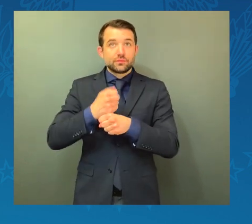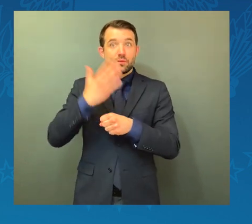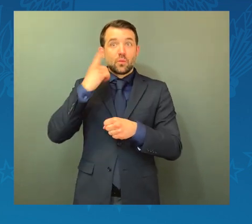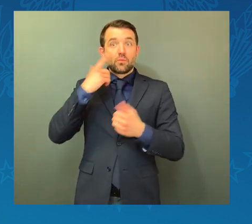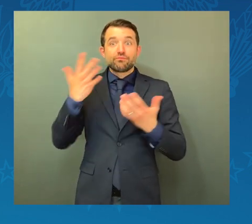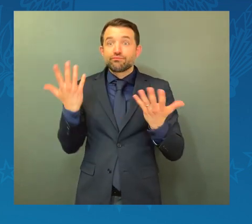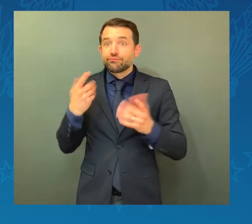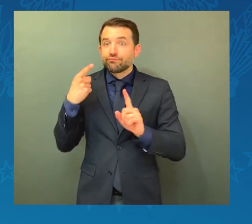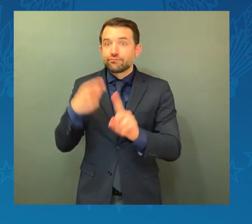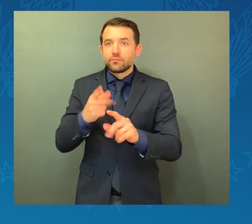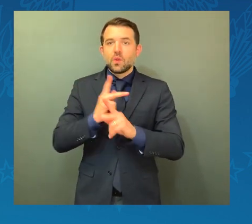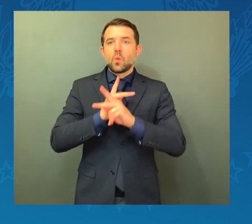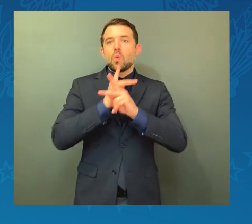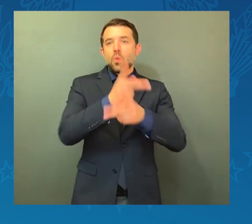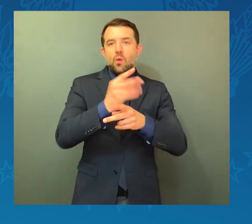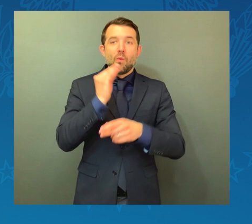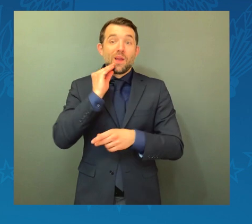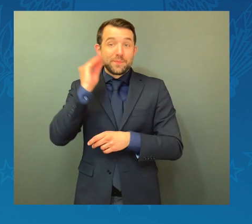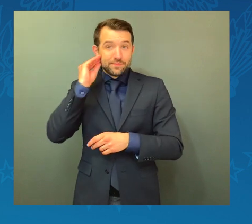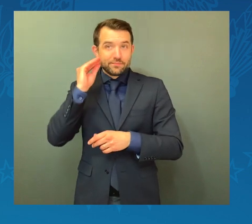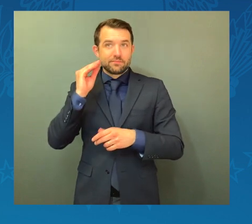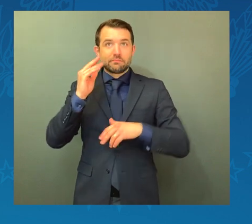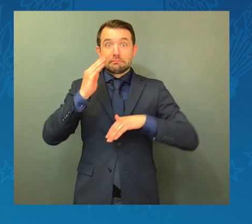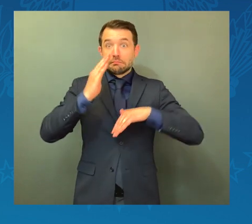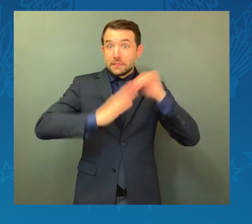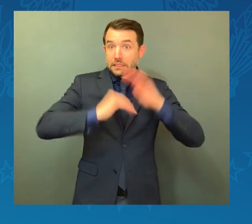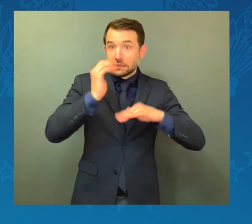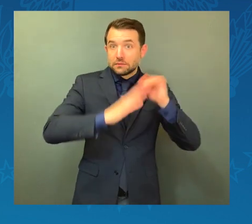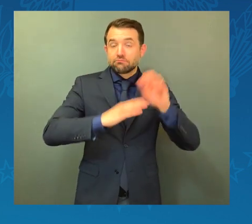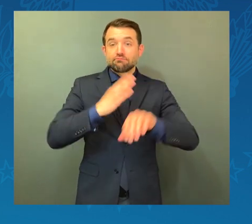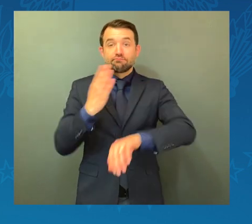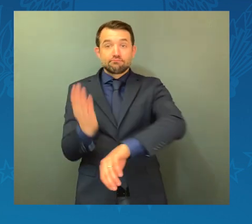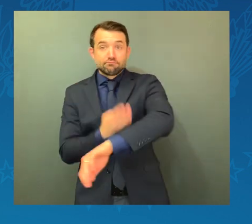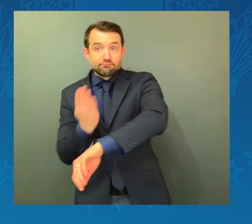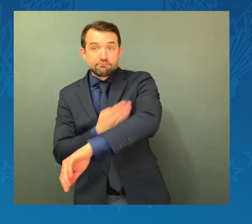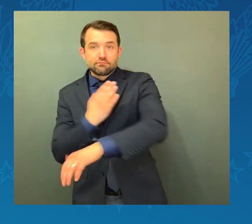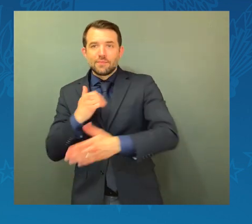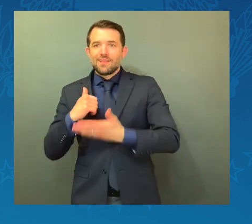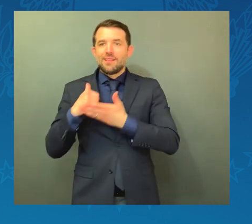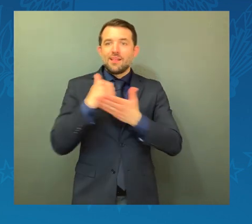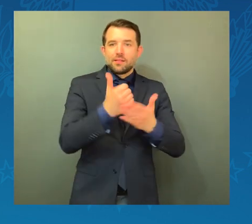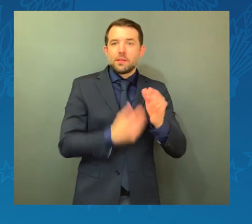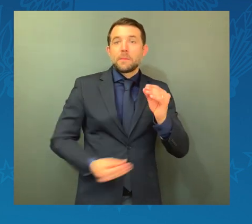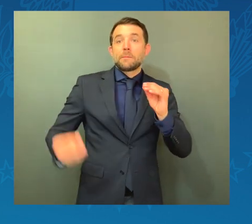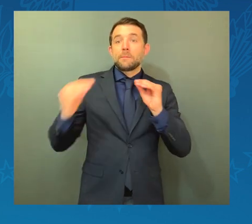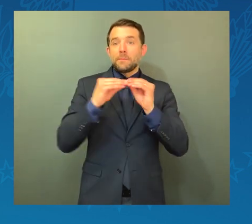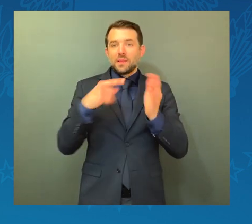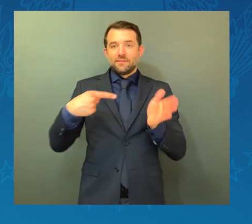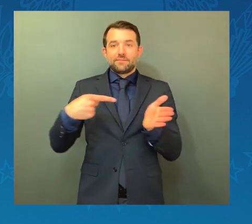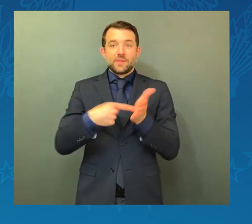That will increase the number of affordable homes available to rent and to buy. And it will help to lower the cost